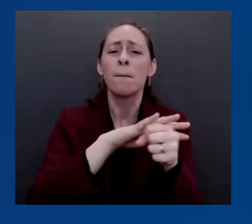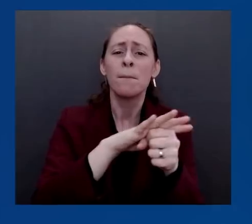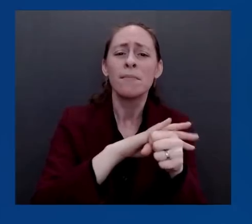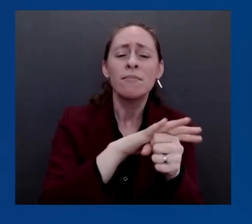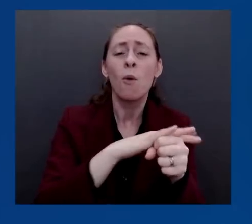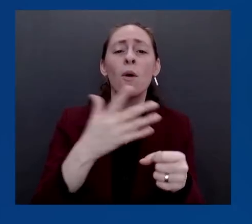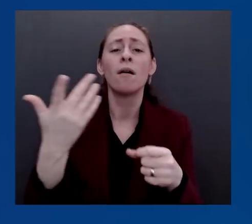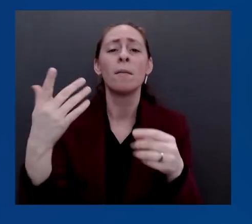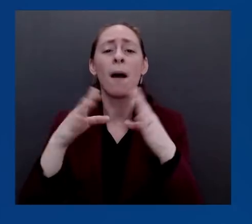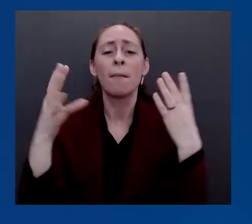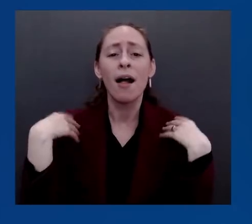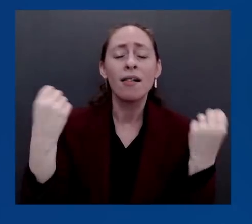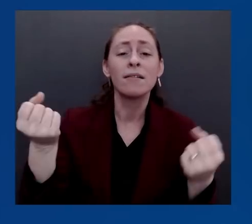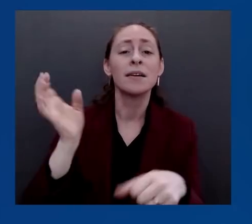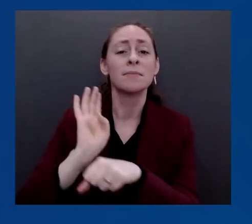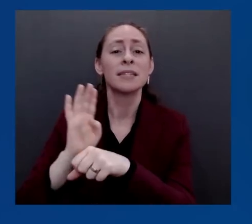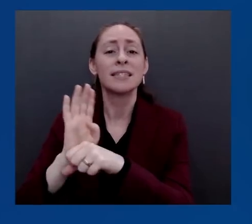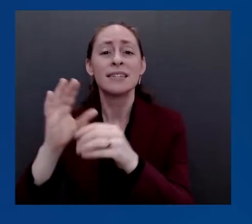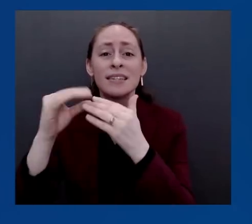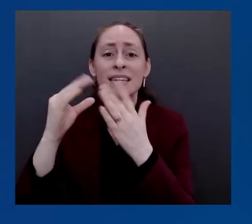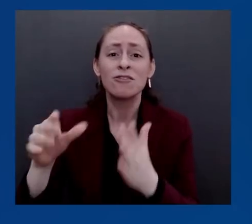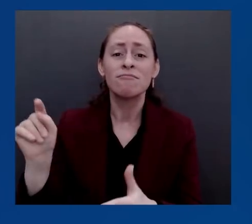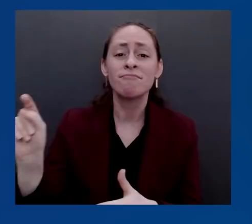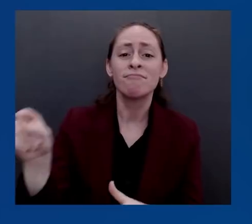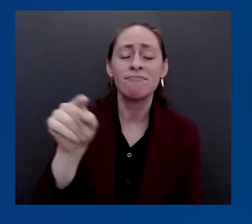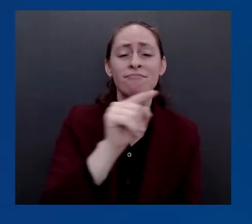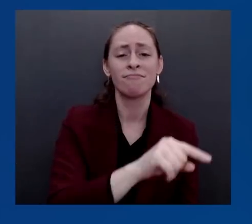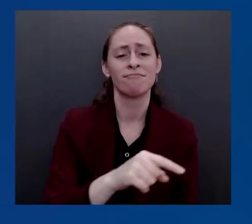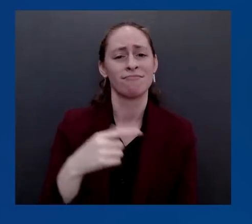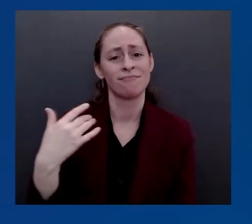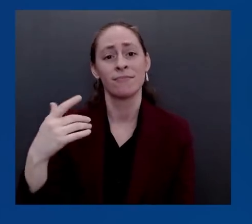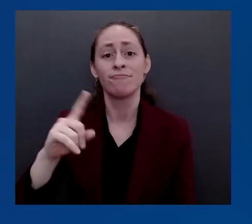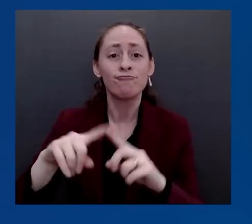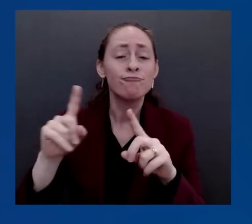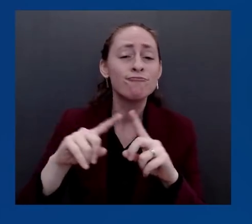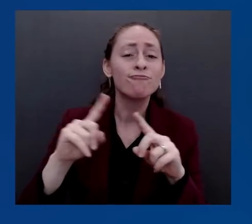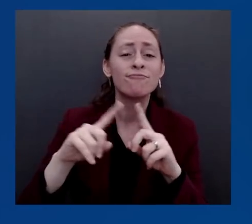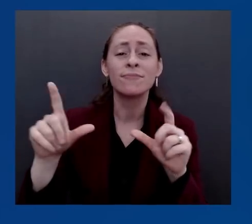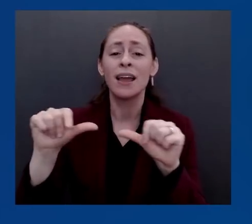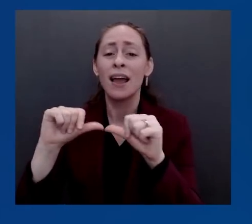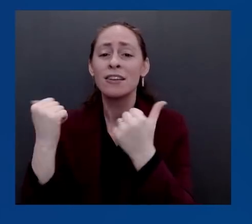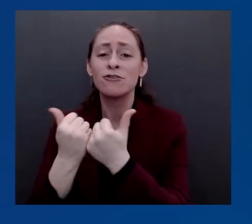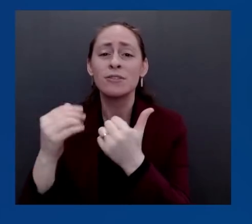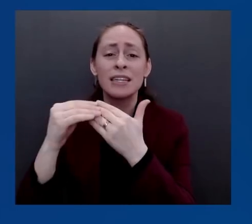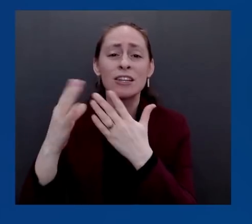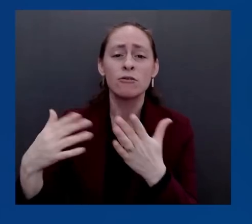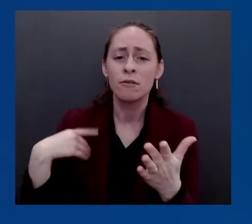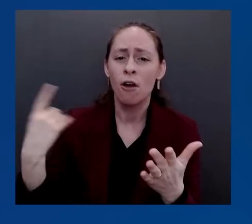to benefit from their expertise and ideas. We'll have more to say on this in the coming weeks.